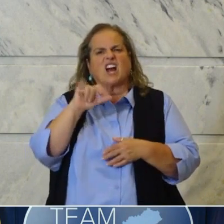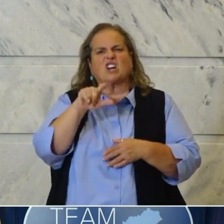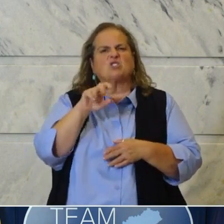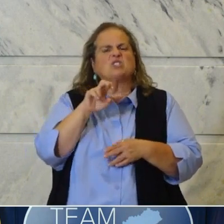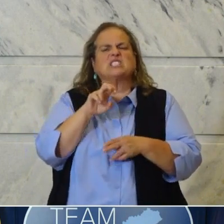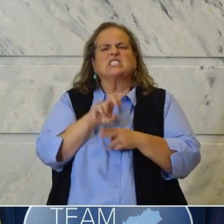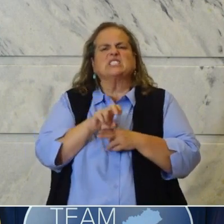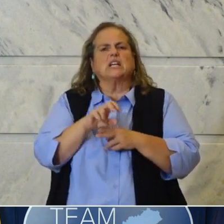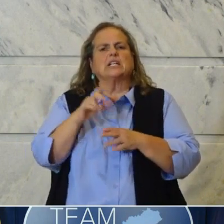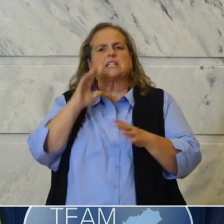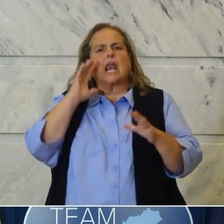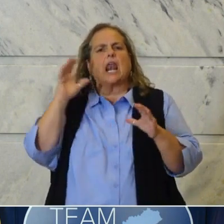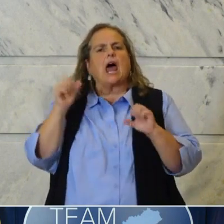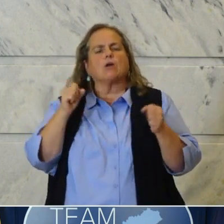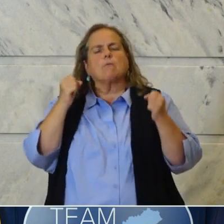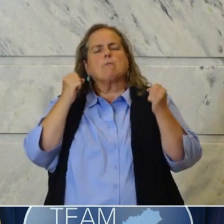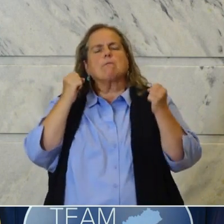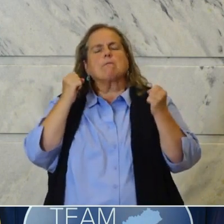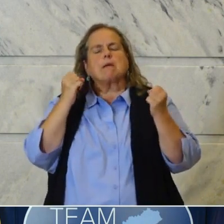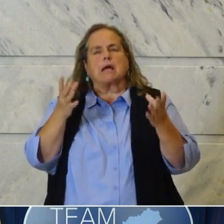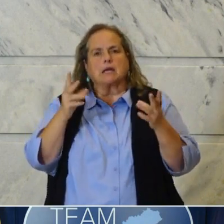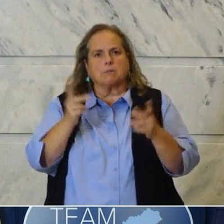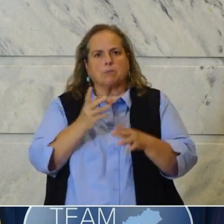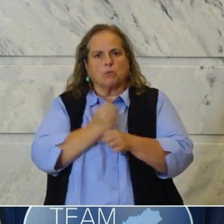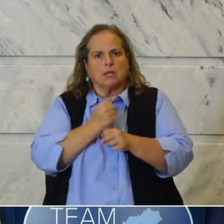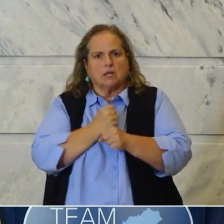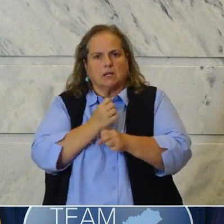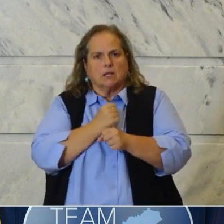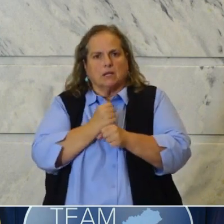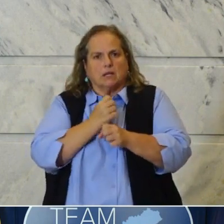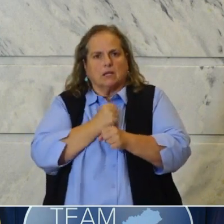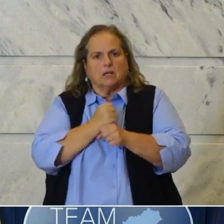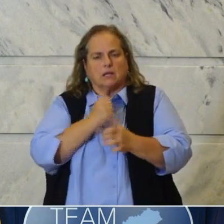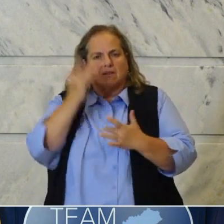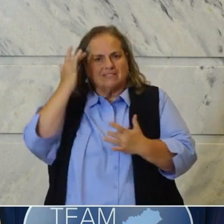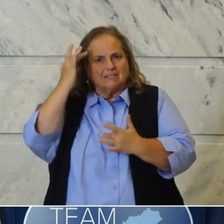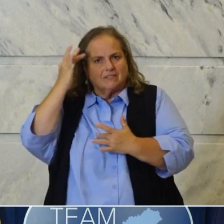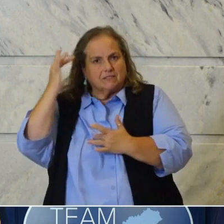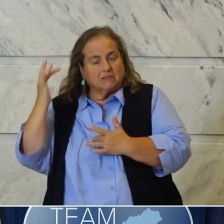It's so loud you can't hear where we are. Now is a wonderful accomplishment